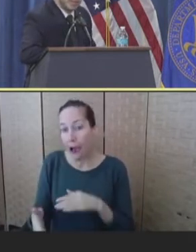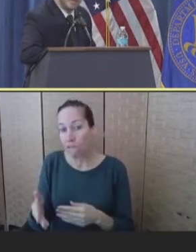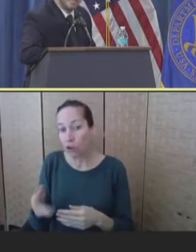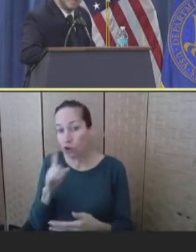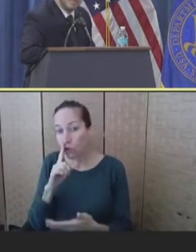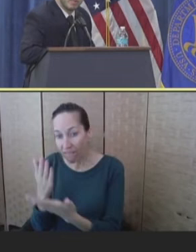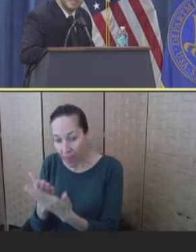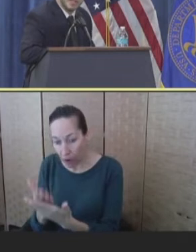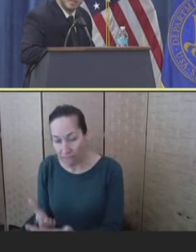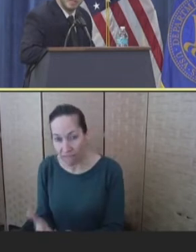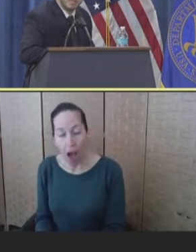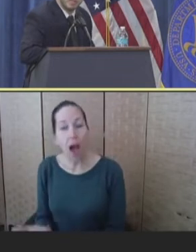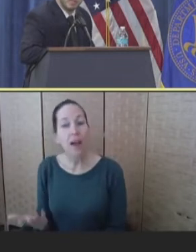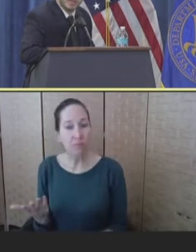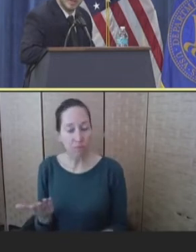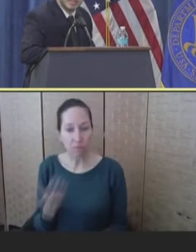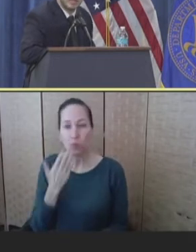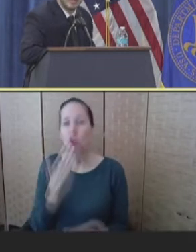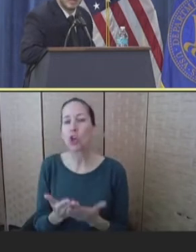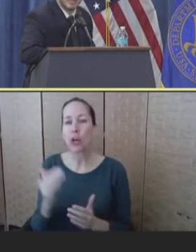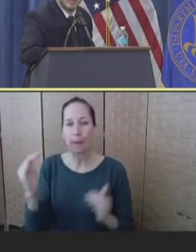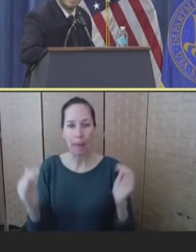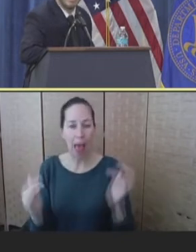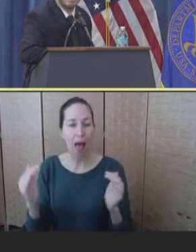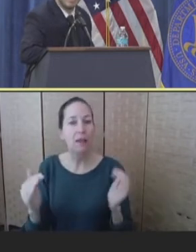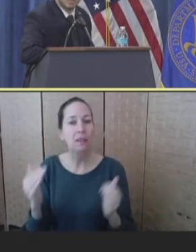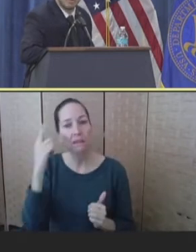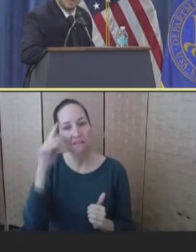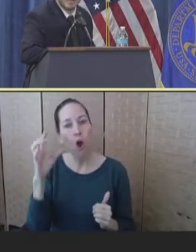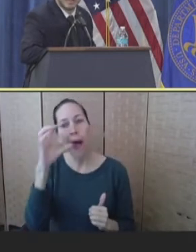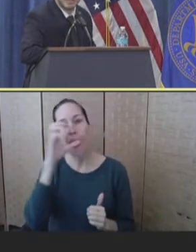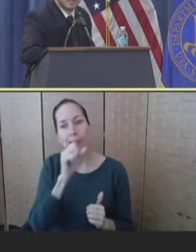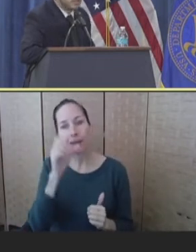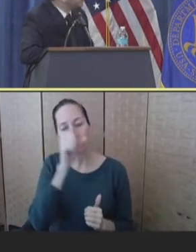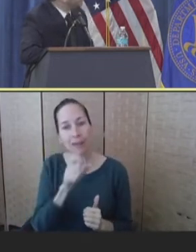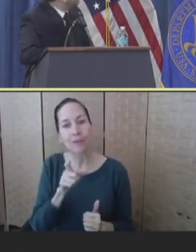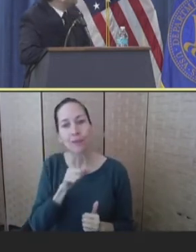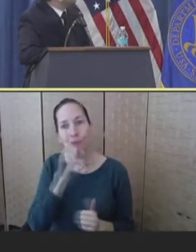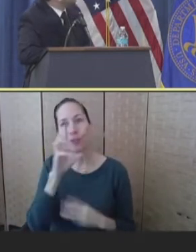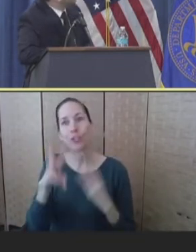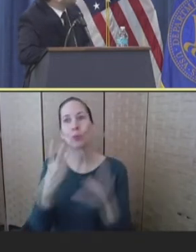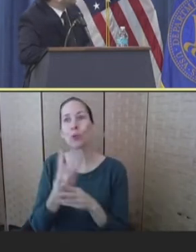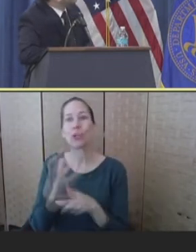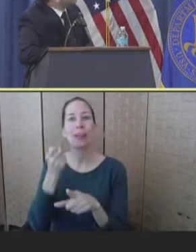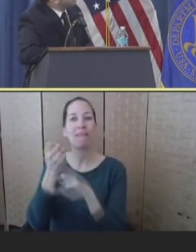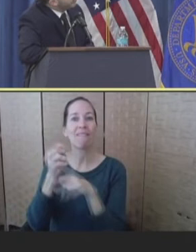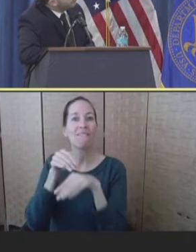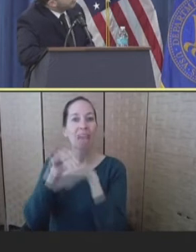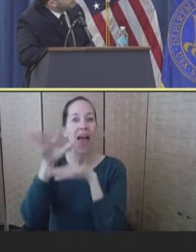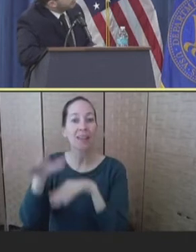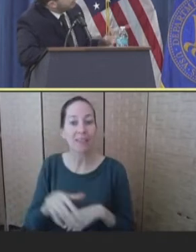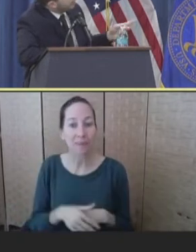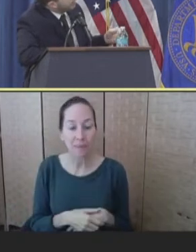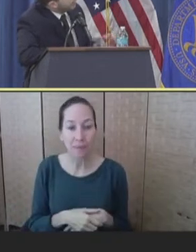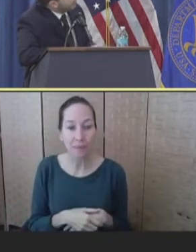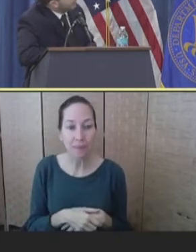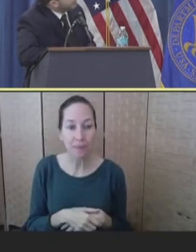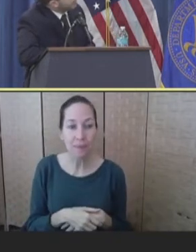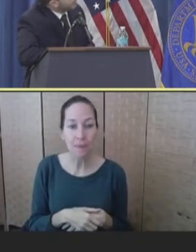It provides a good estimate of the true effects. And so, we included some of the things that we bounced on.